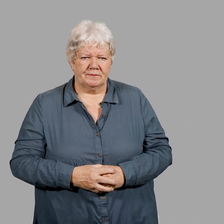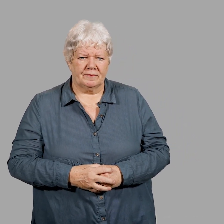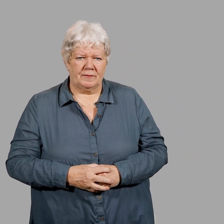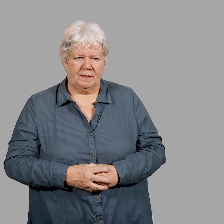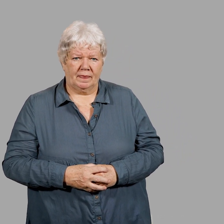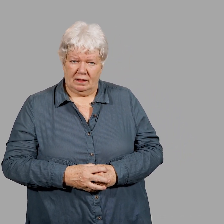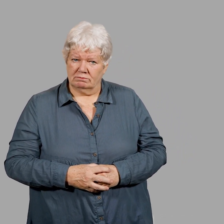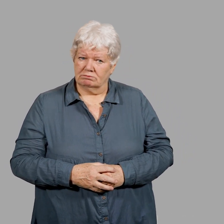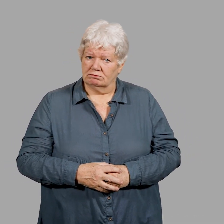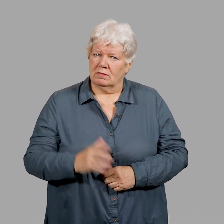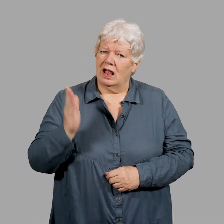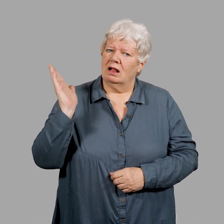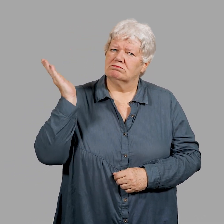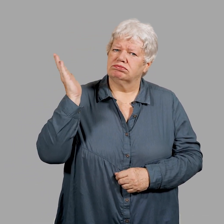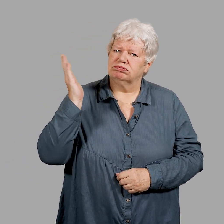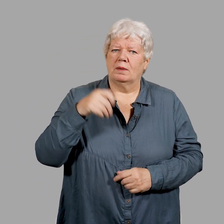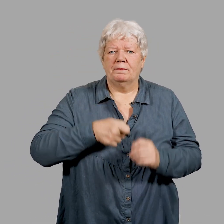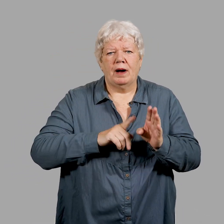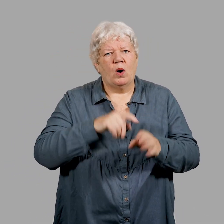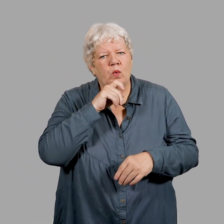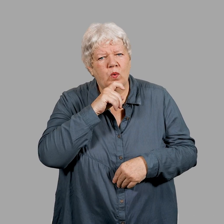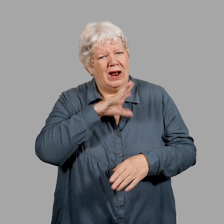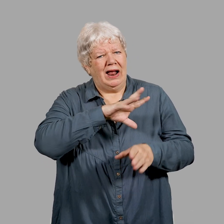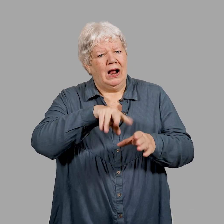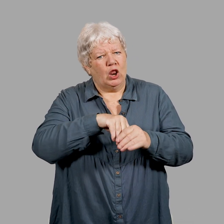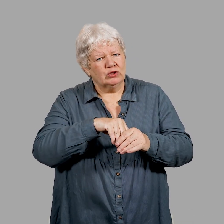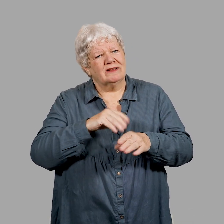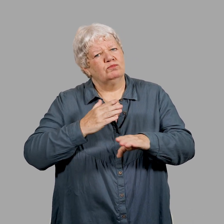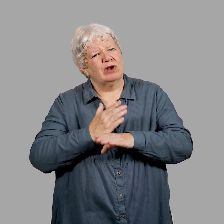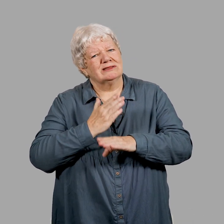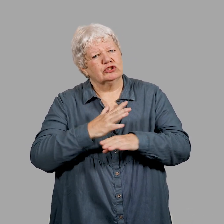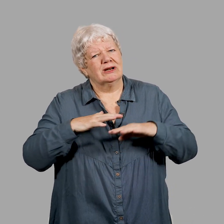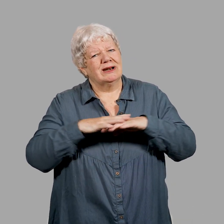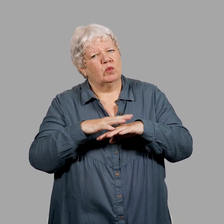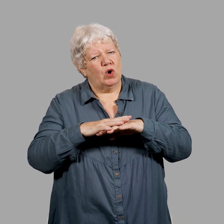A presentation by Inclusive Practitioners’ Network members